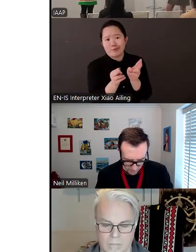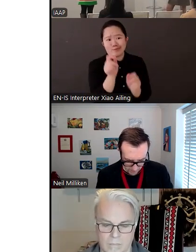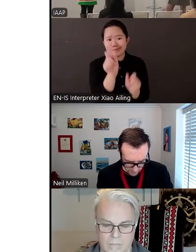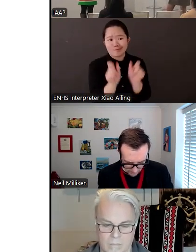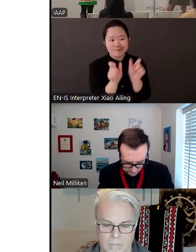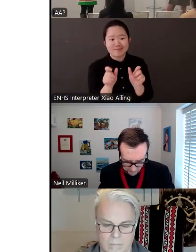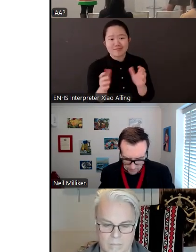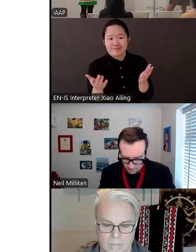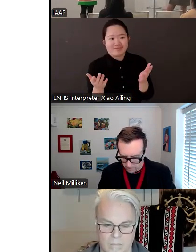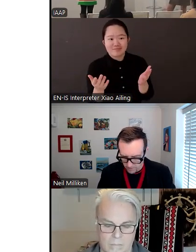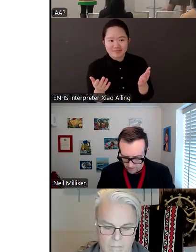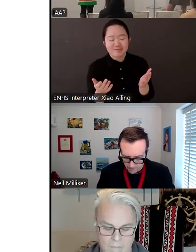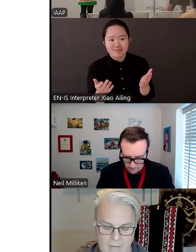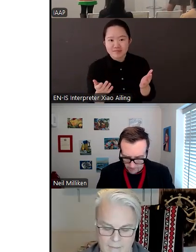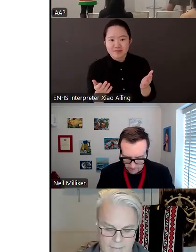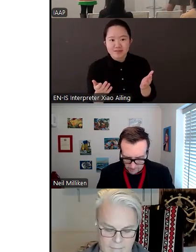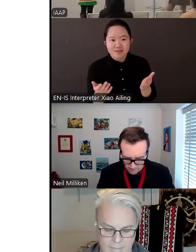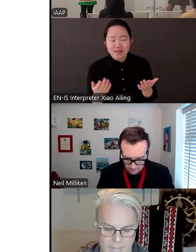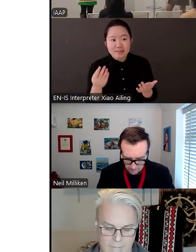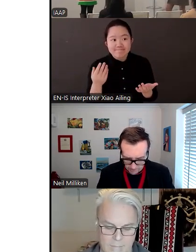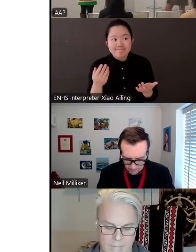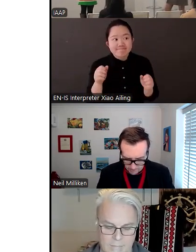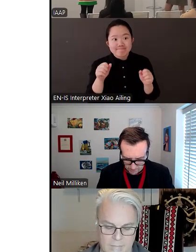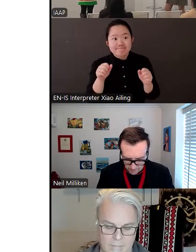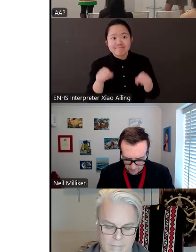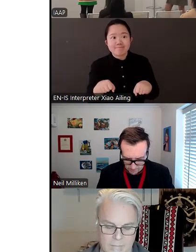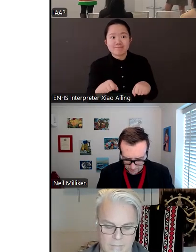I would say that that could be a little bit more transforming to our way,